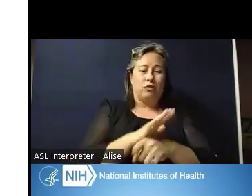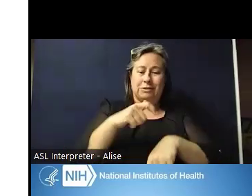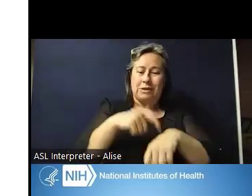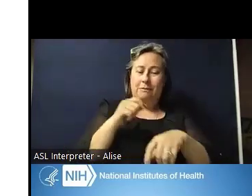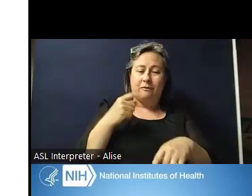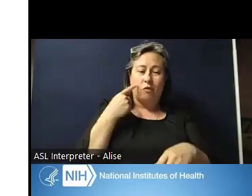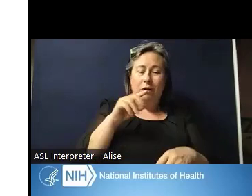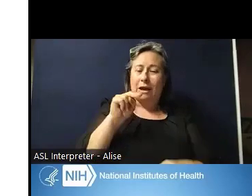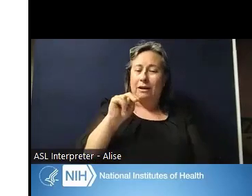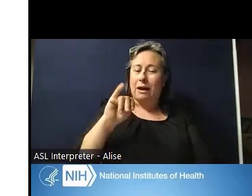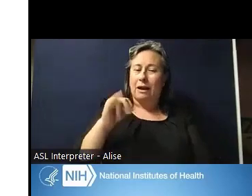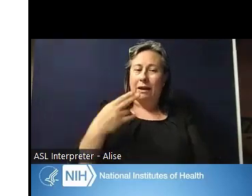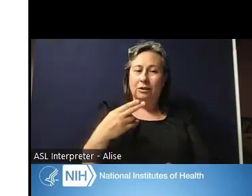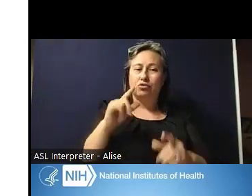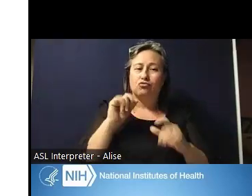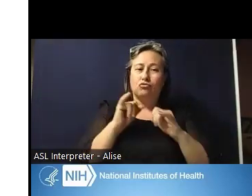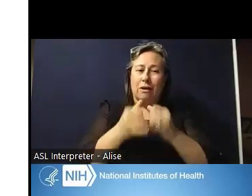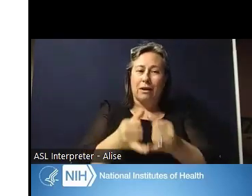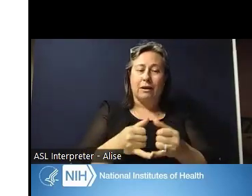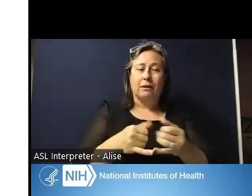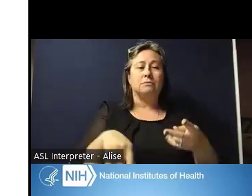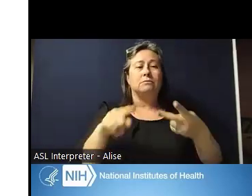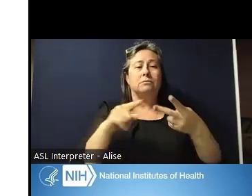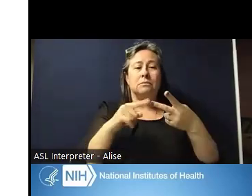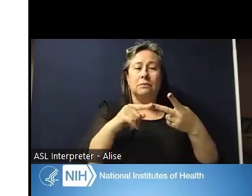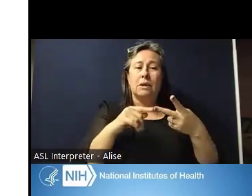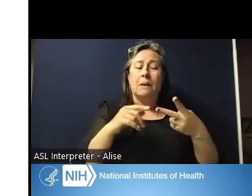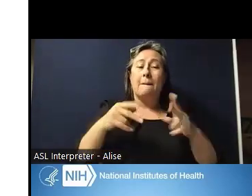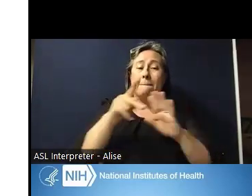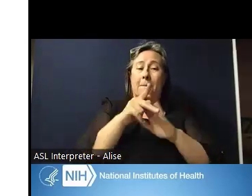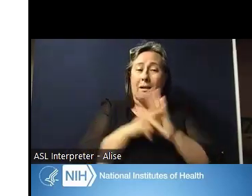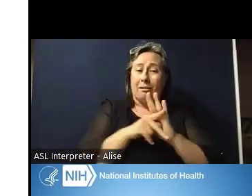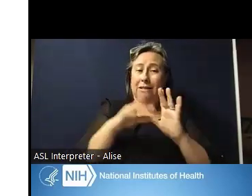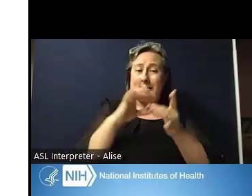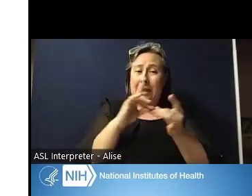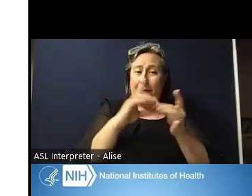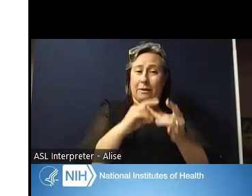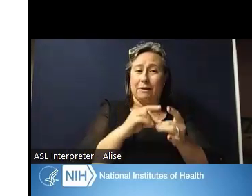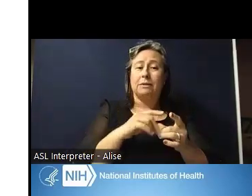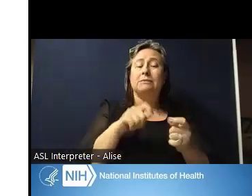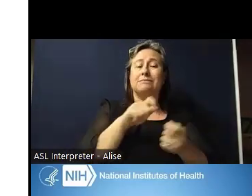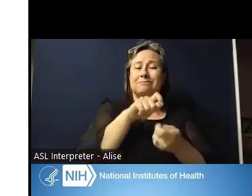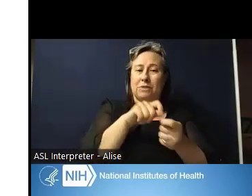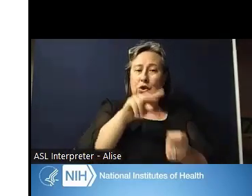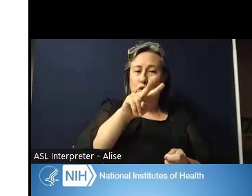The NIH Grant Policy Statement, specifically section 2.5.1